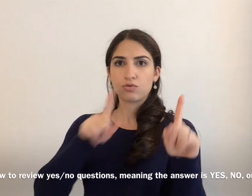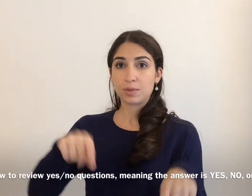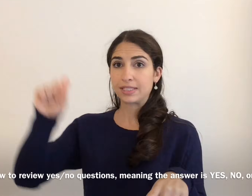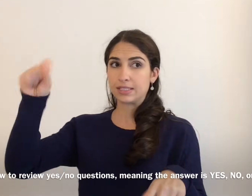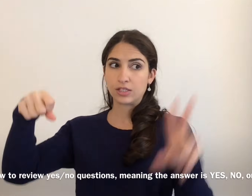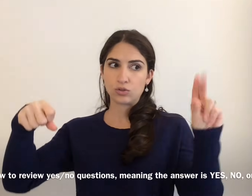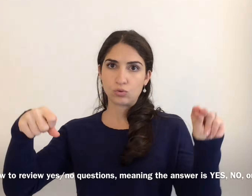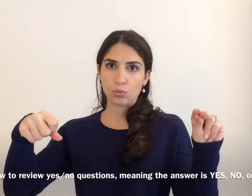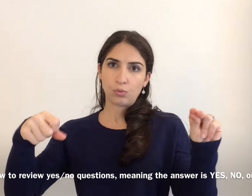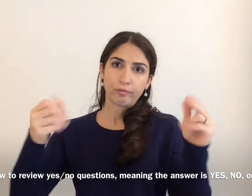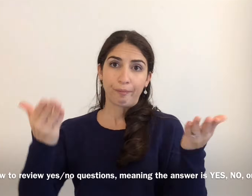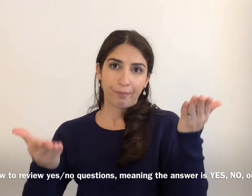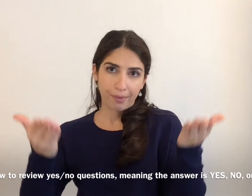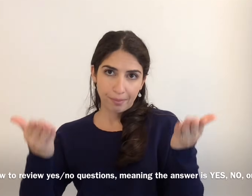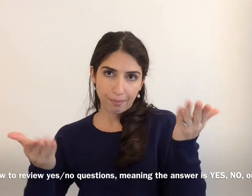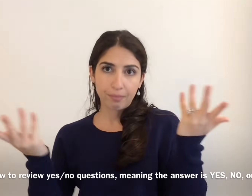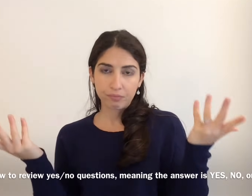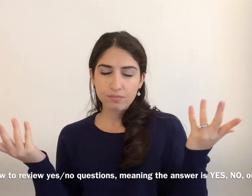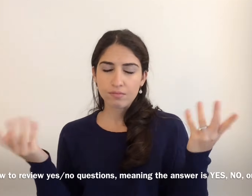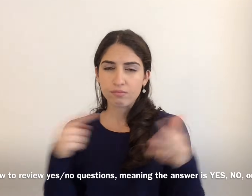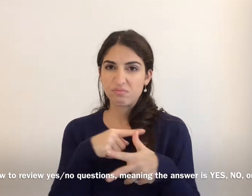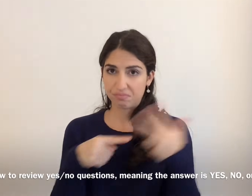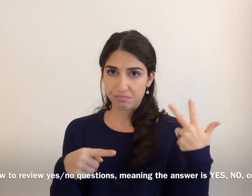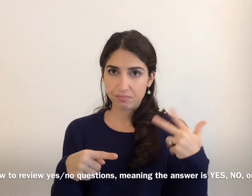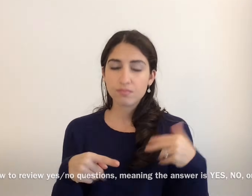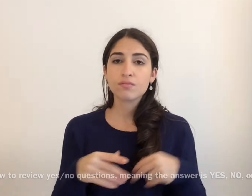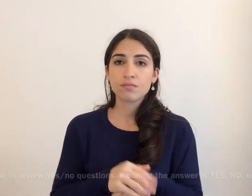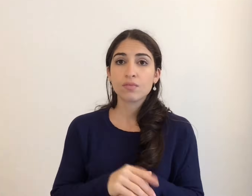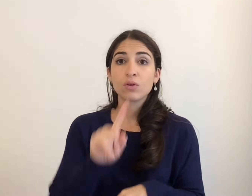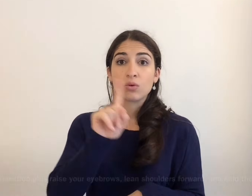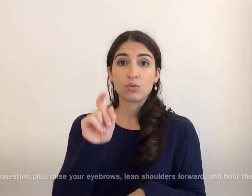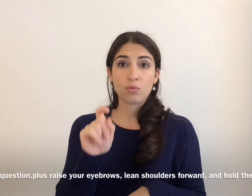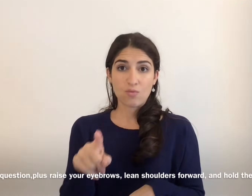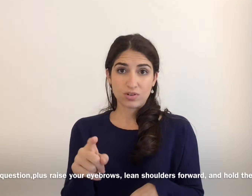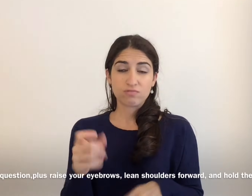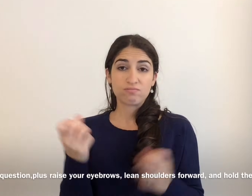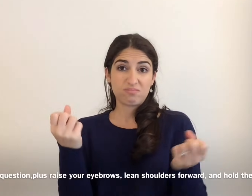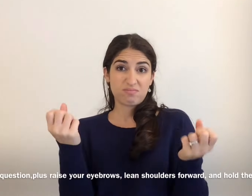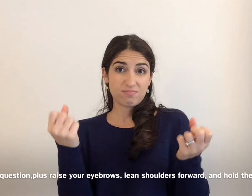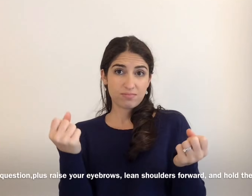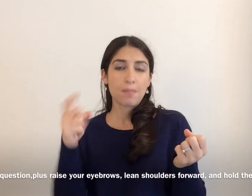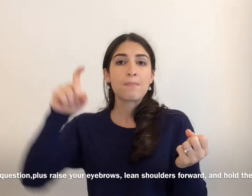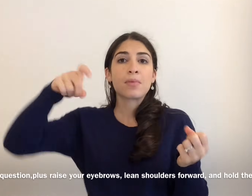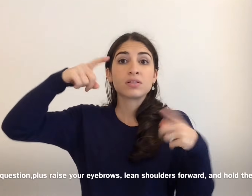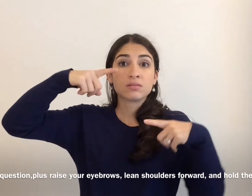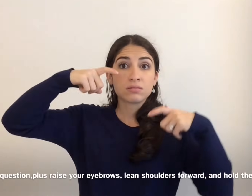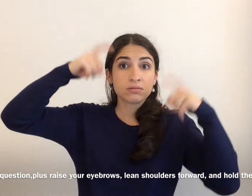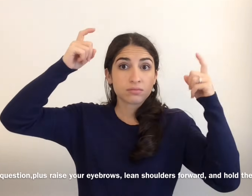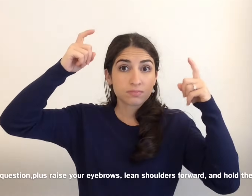means the response is "yes" or "no" or "maybe" -- any of those three -- the question, you have